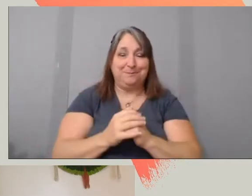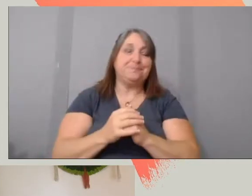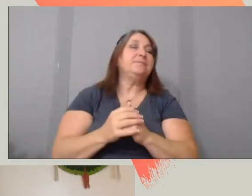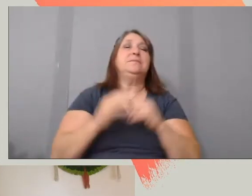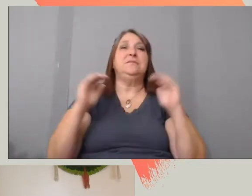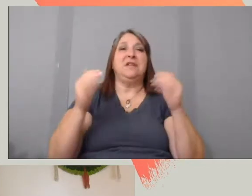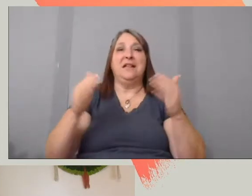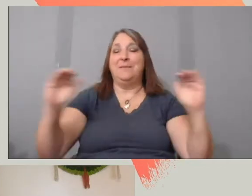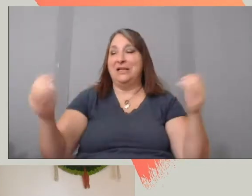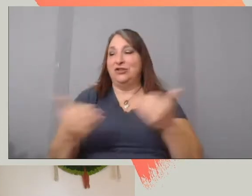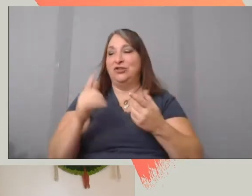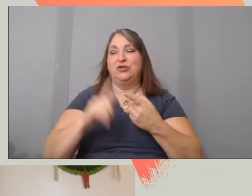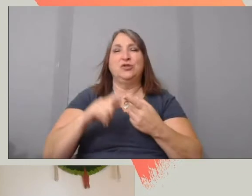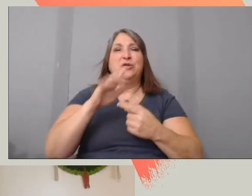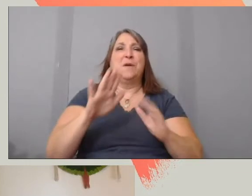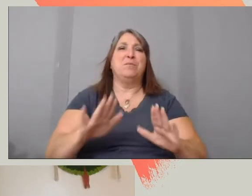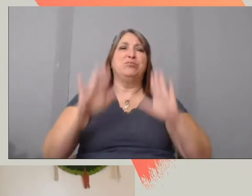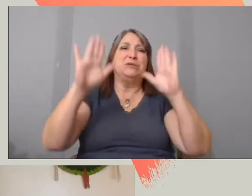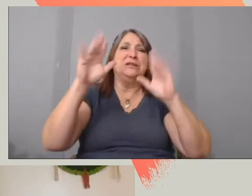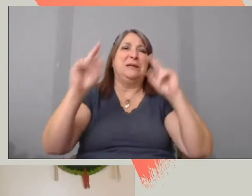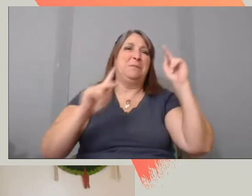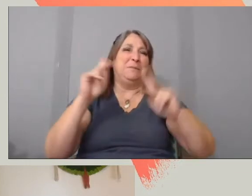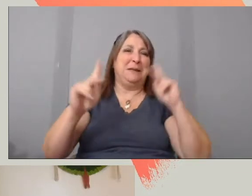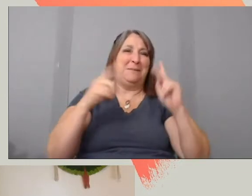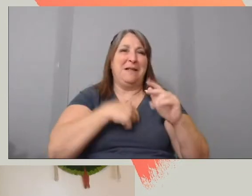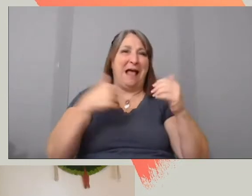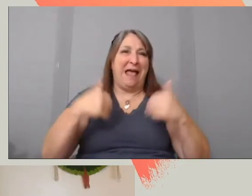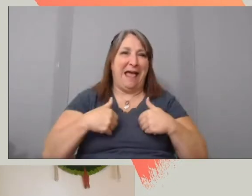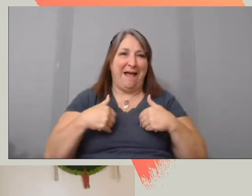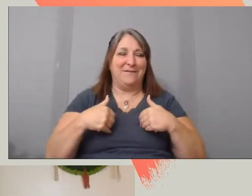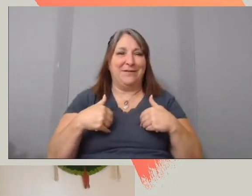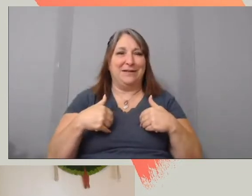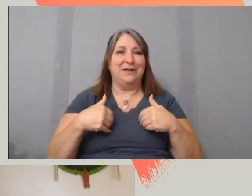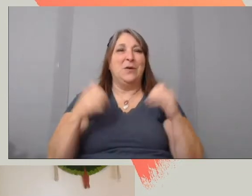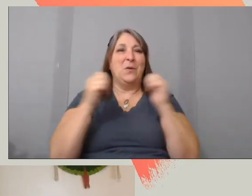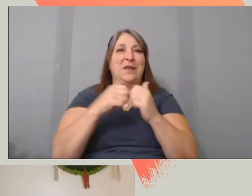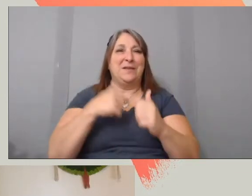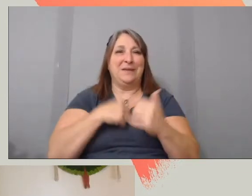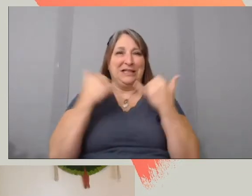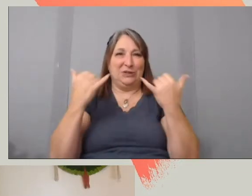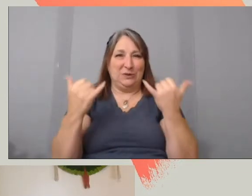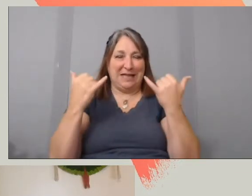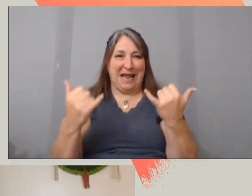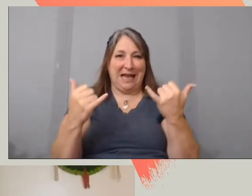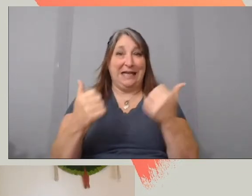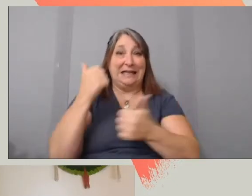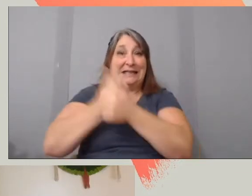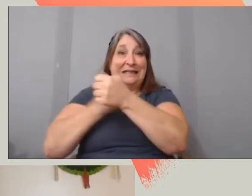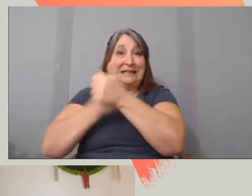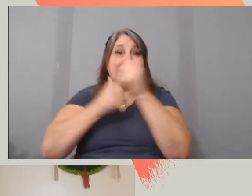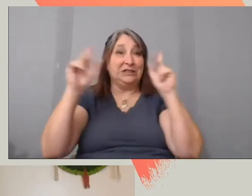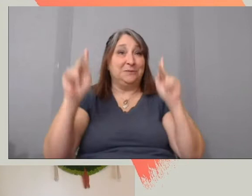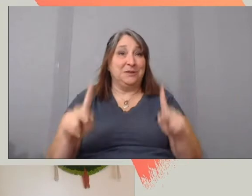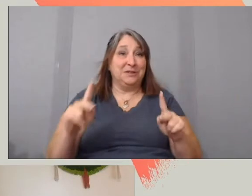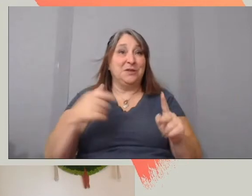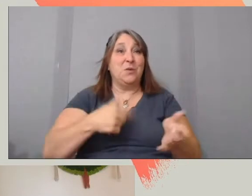to the brilliant people that I have with me today. Each one of them, we asked to be with us